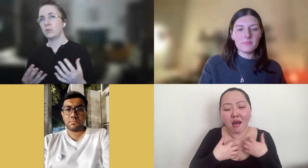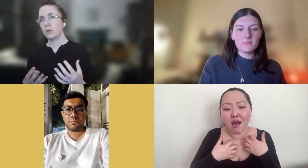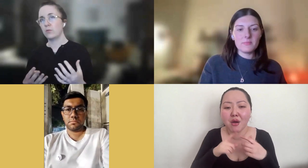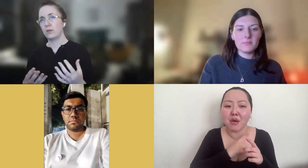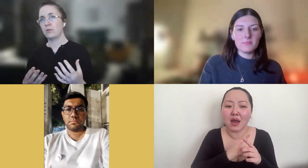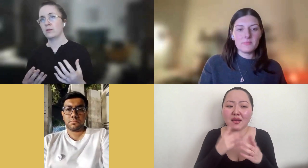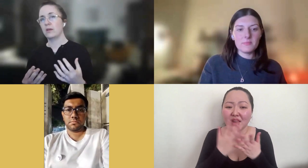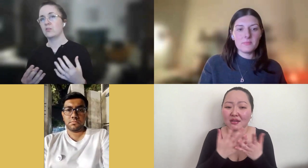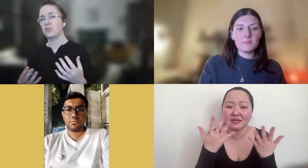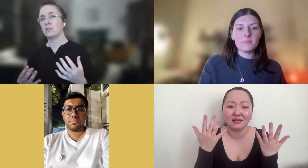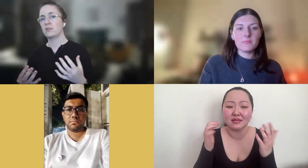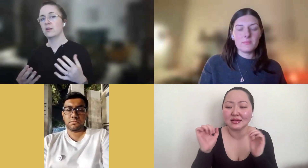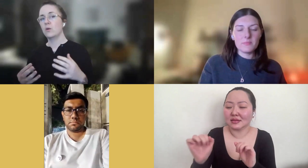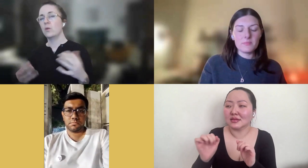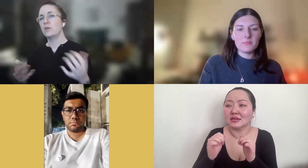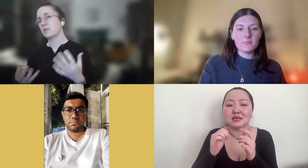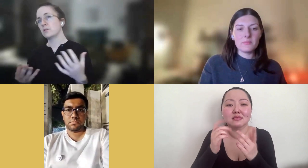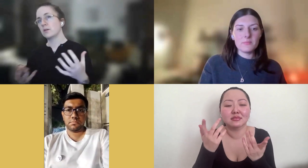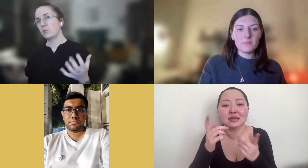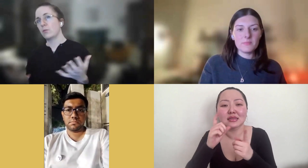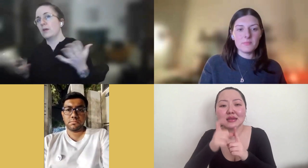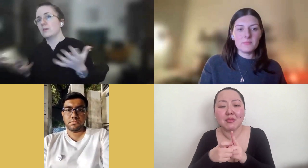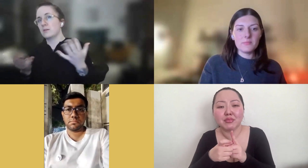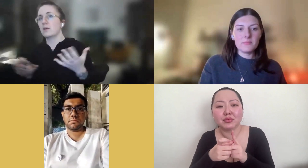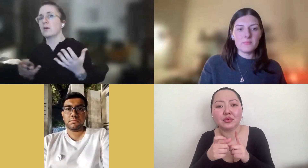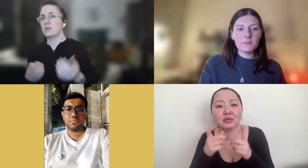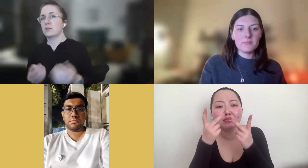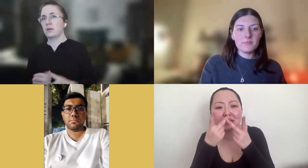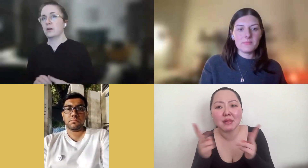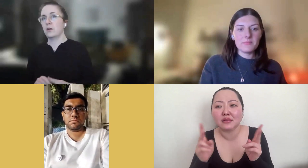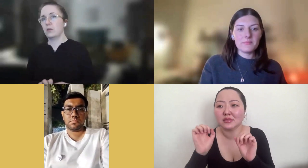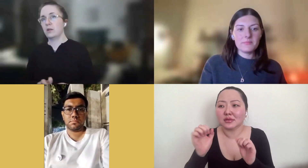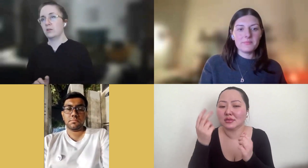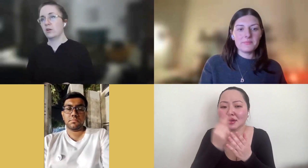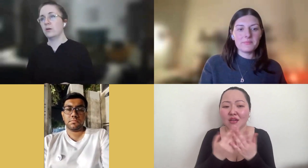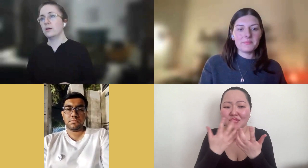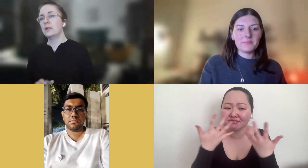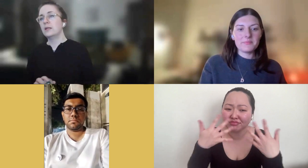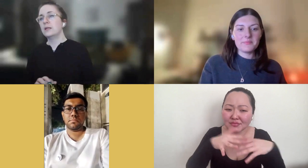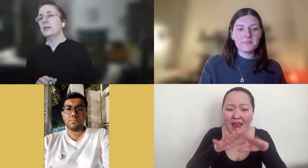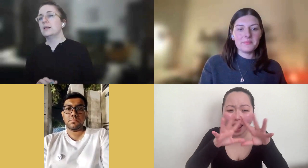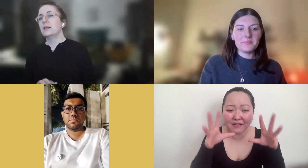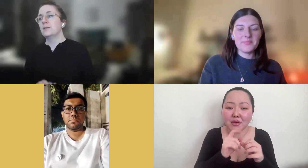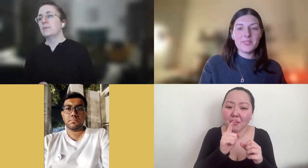is interwoven on everything. We are bringing it to the surface, hopefully in the show.